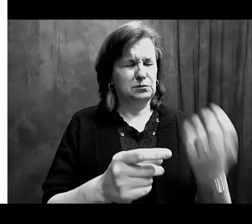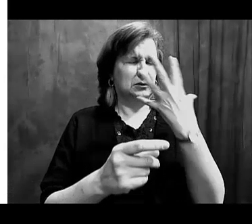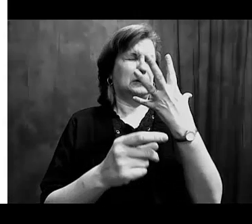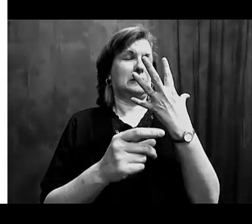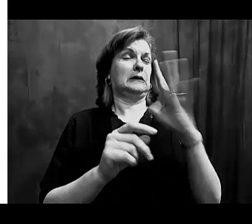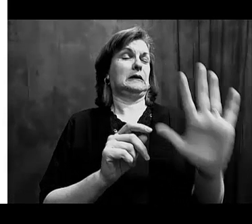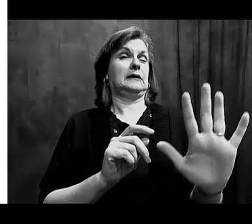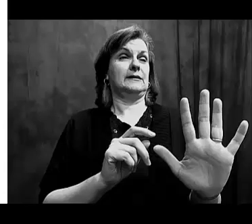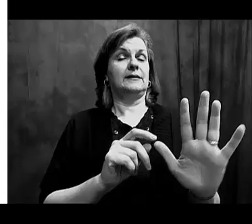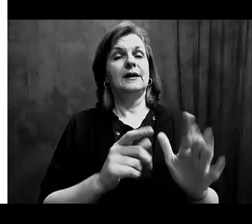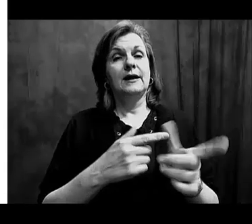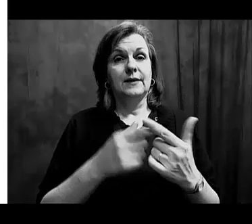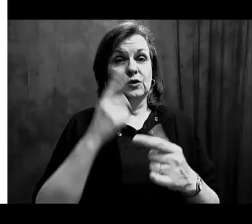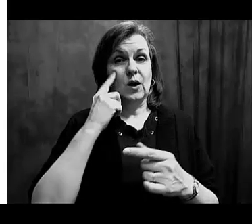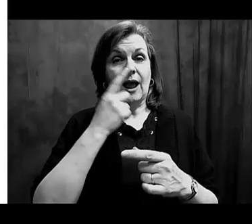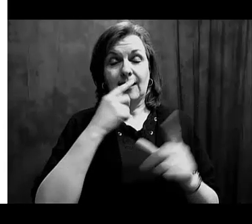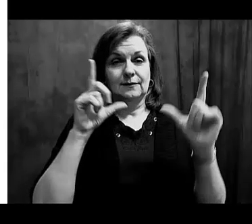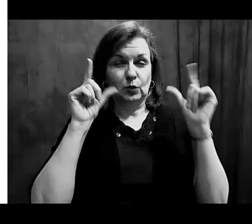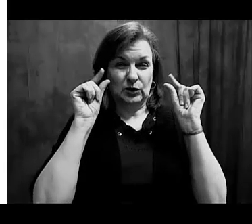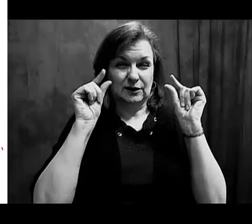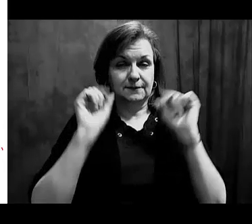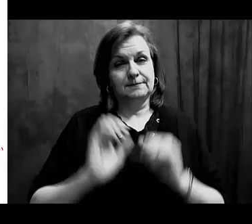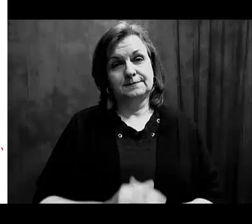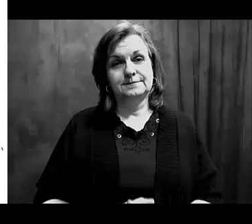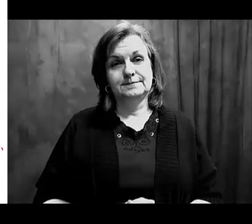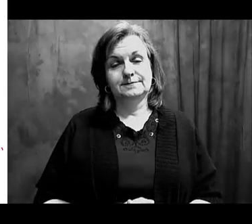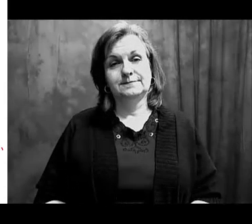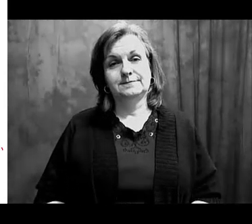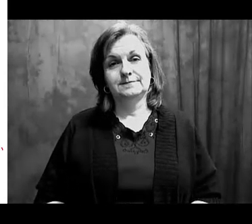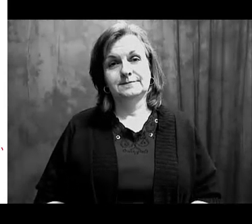and you actually squint your eyes OK